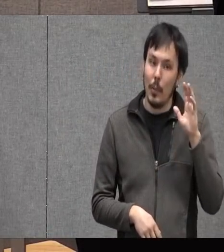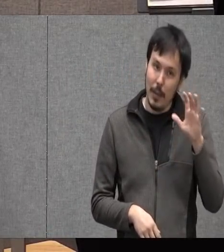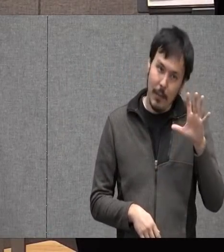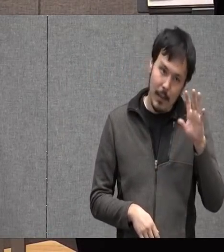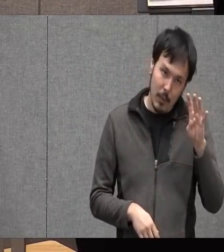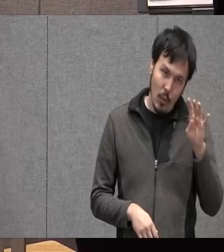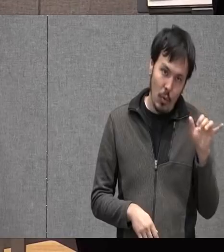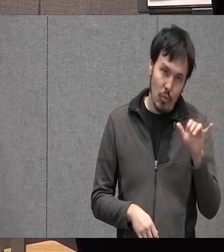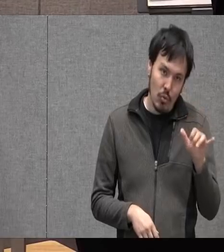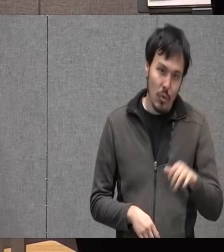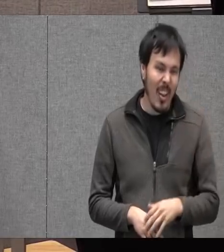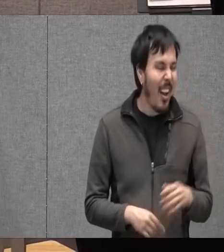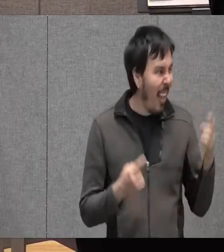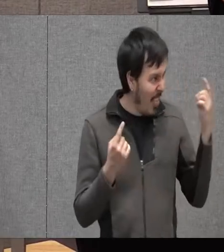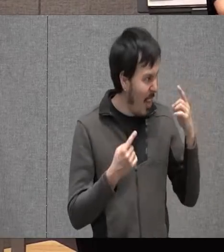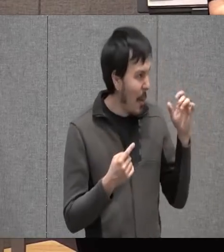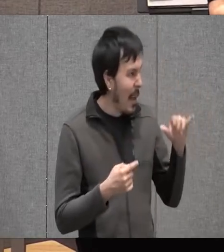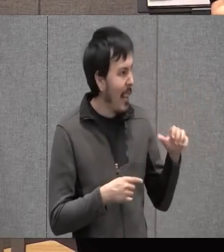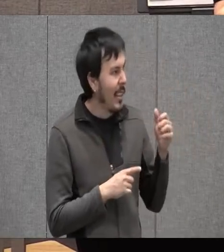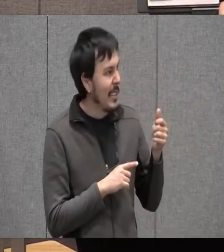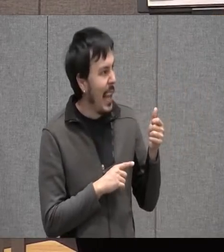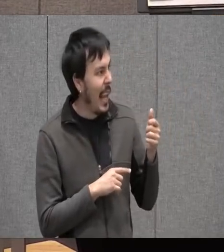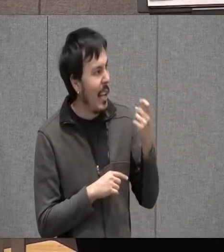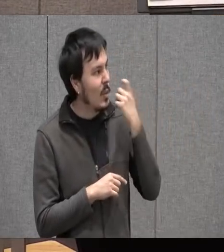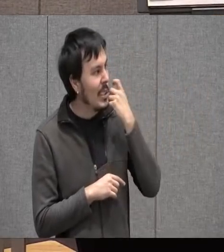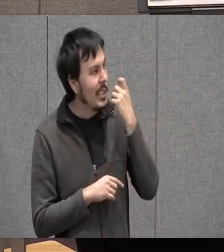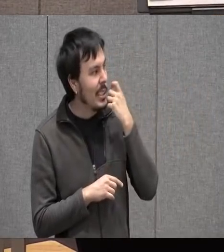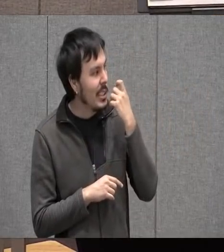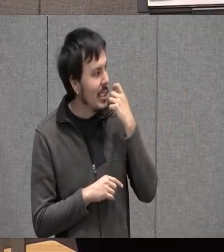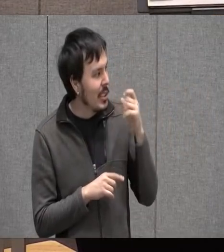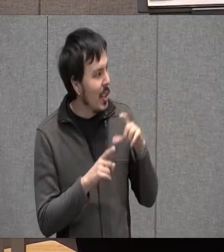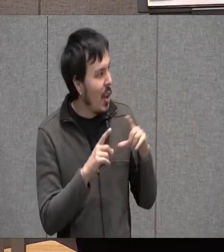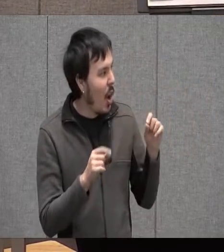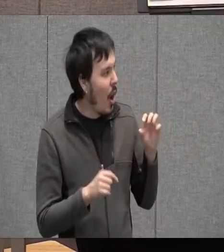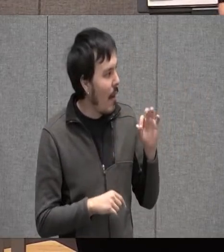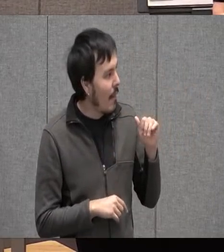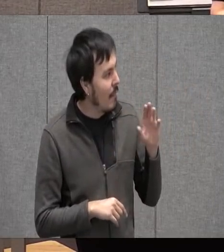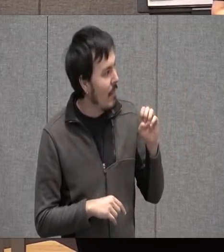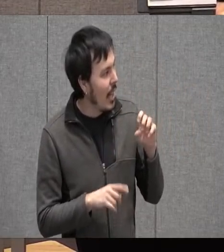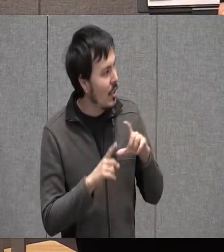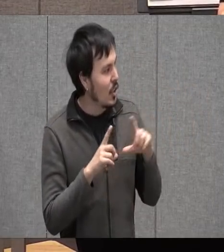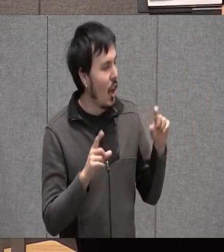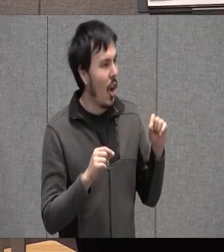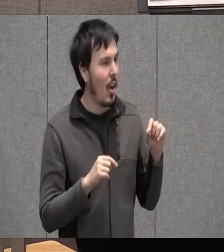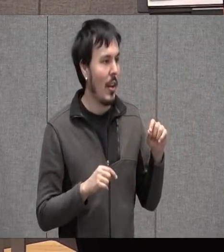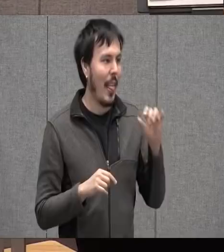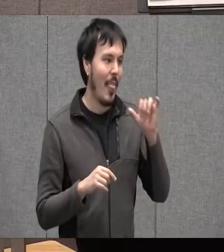I thought about that, that 10 that I had, that face card. And this was a strategy that Mrs. Obenshain